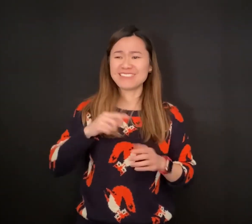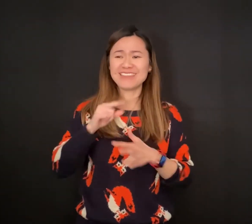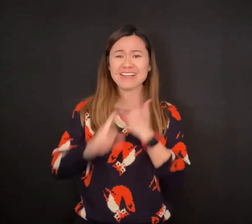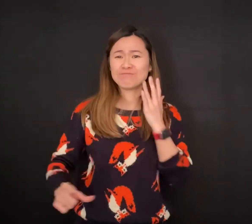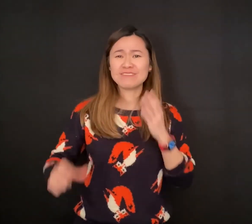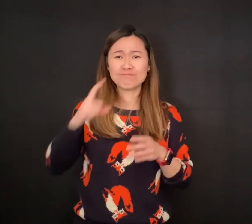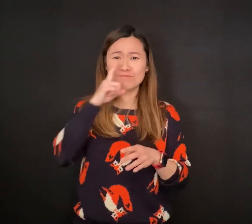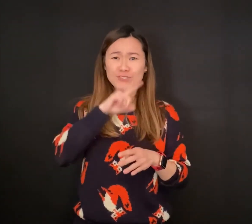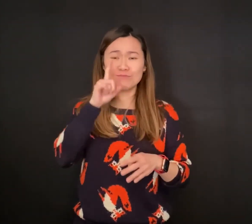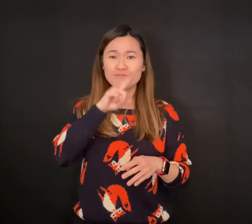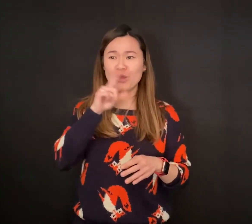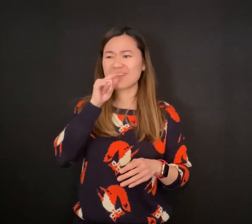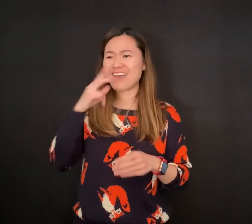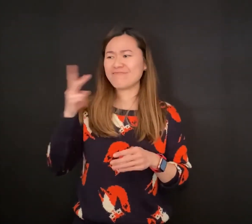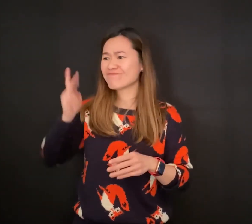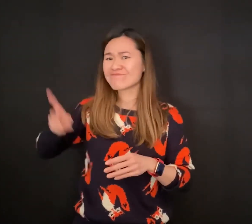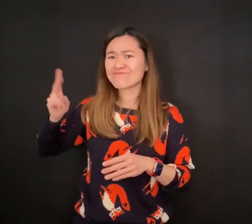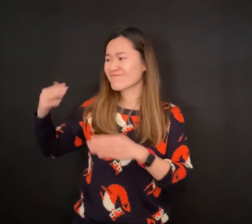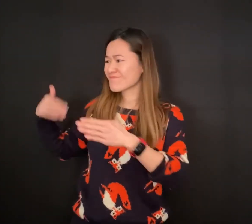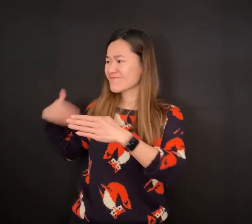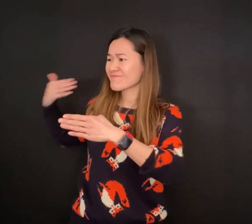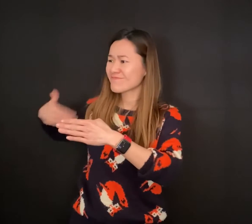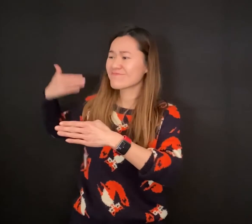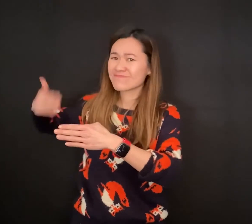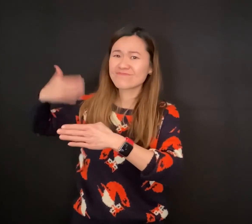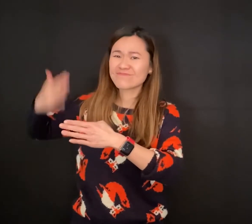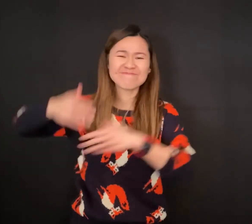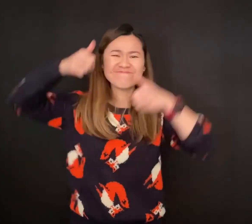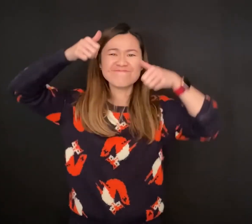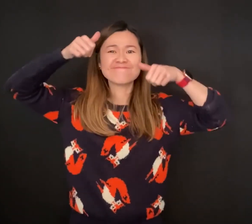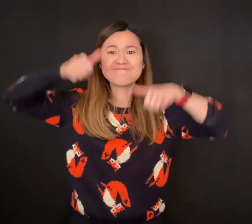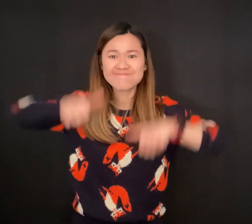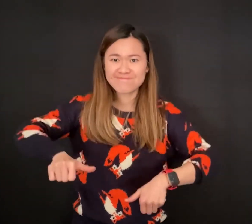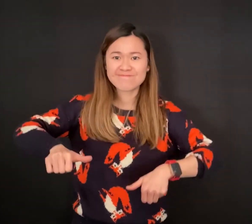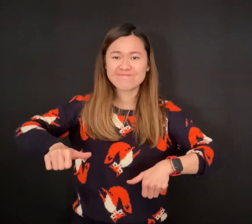because we've been doing this for a long long time we're used to it.